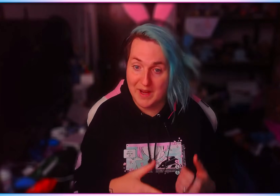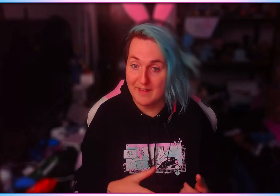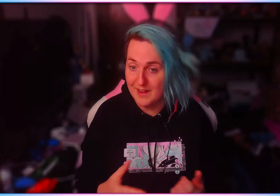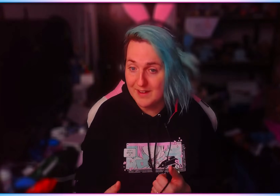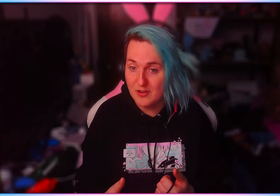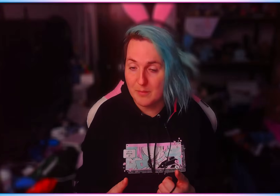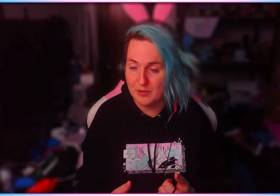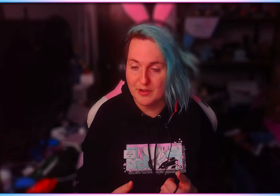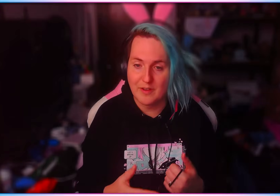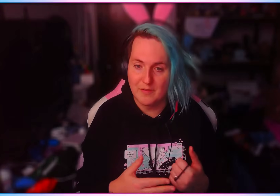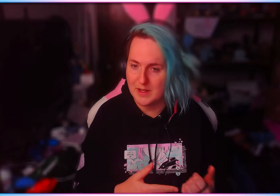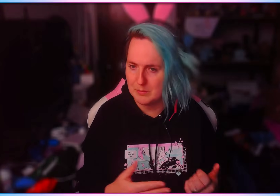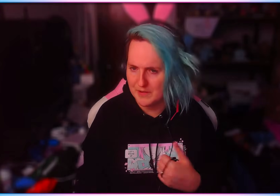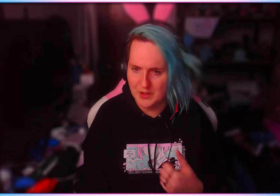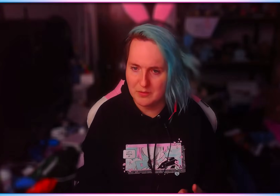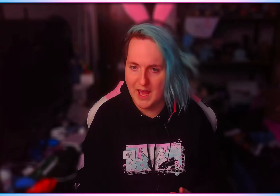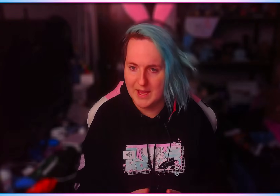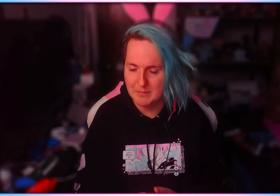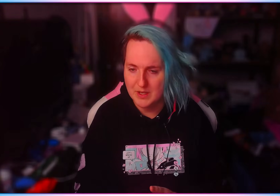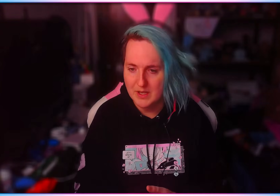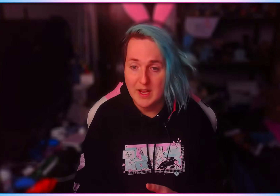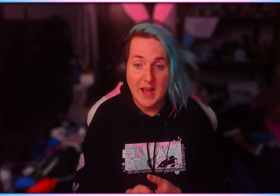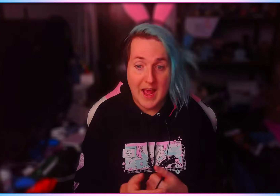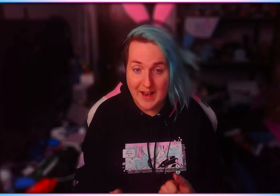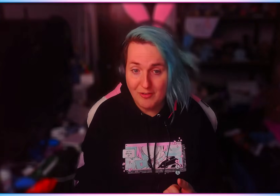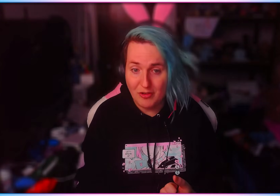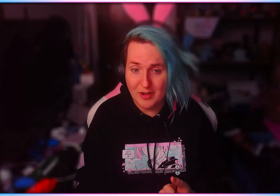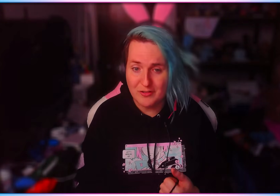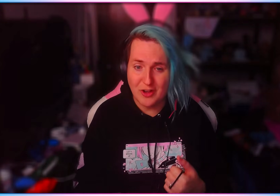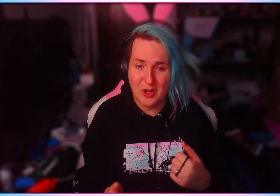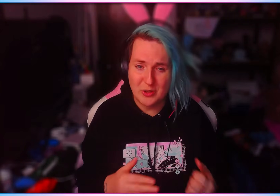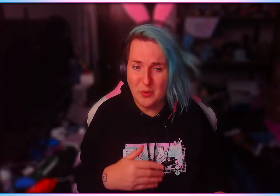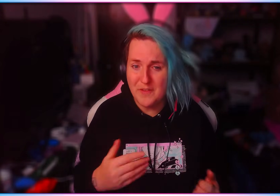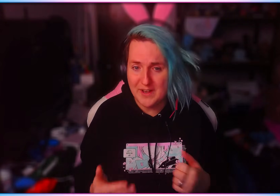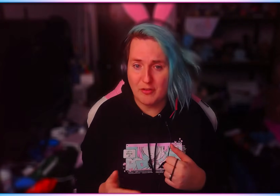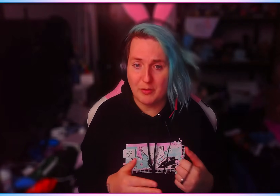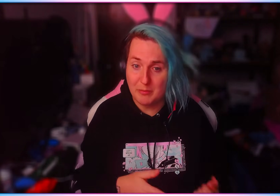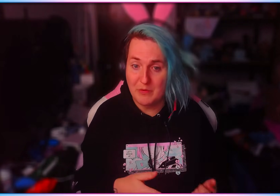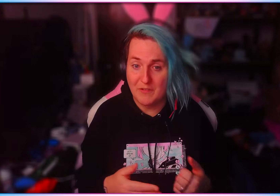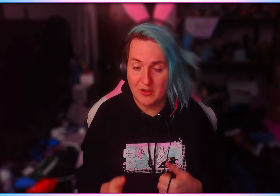BSL interpreters available in the UK, and as such a lot of industry specific